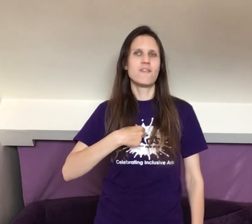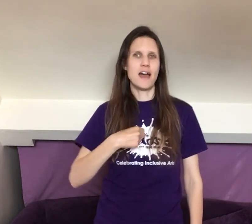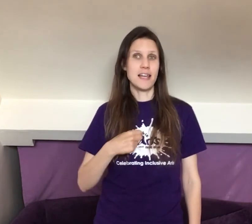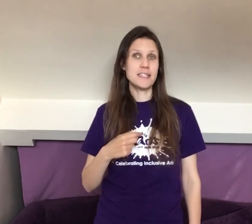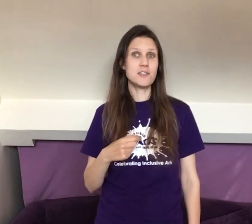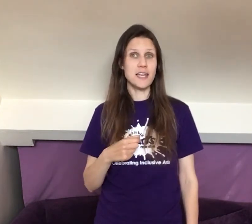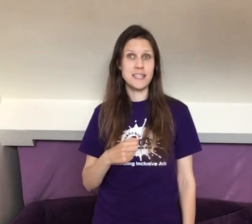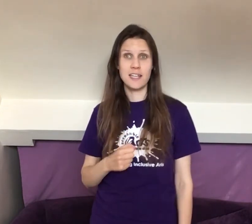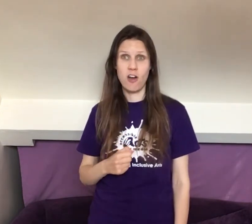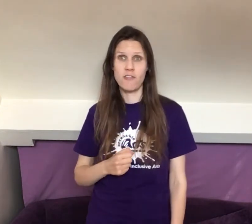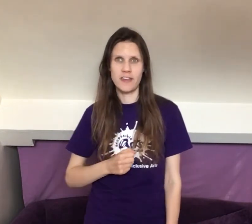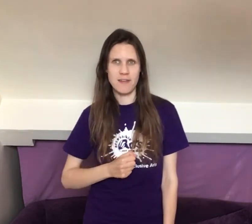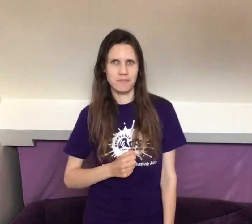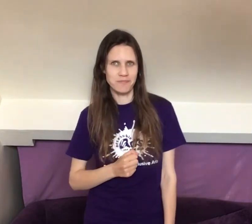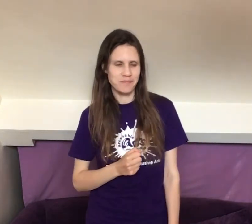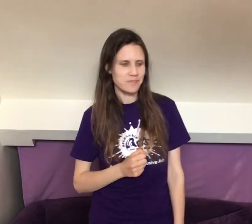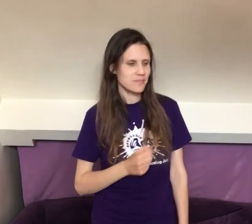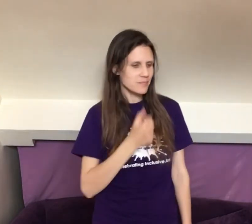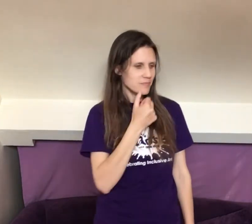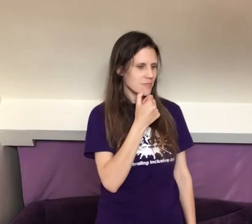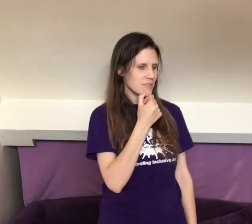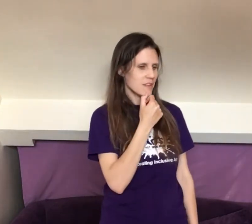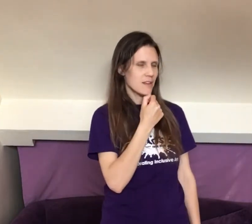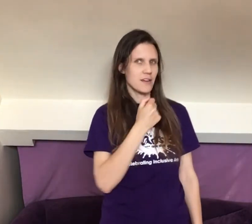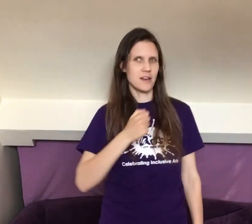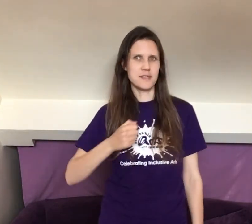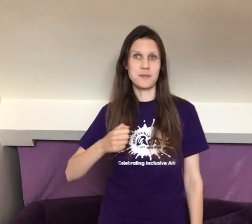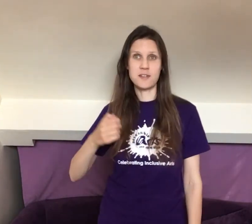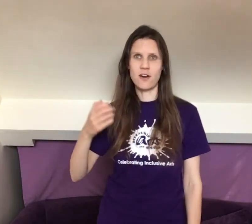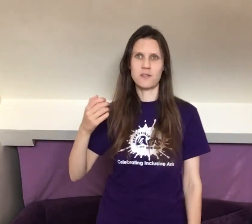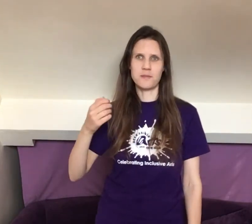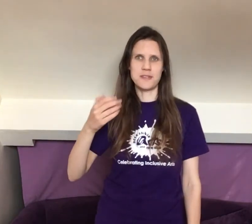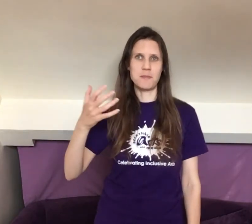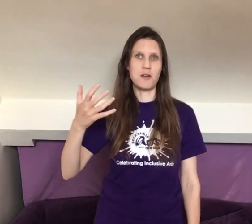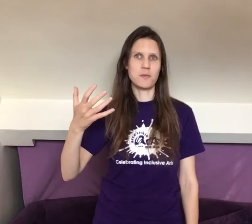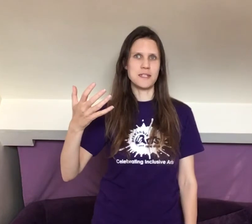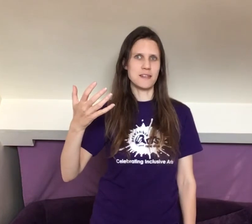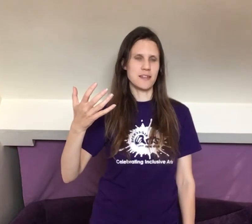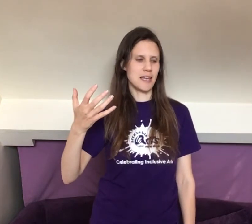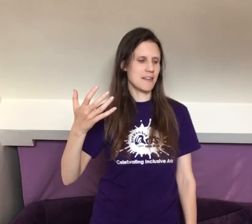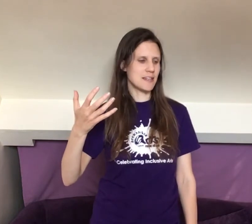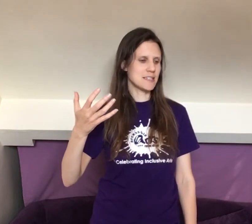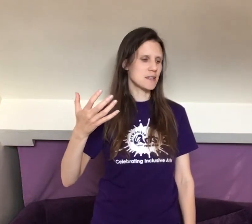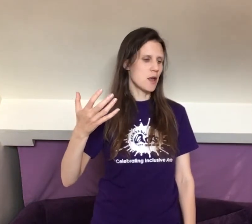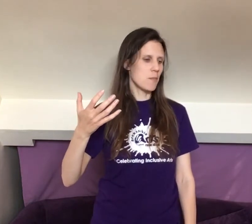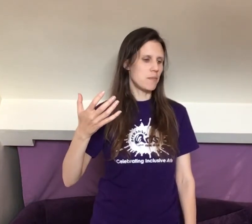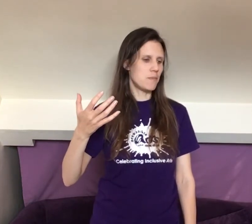Right, let’s do that second half again. so we start with the Blow the wind southerly and then it’s